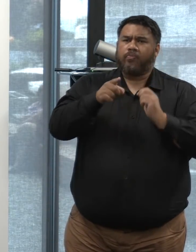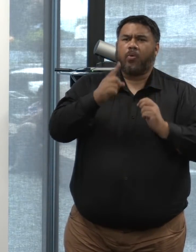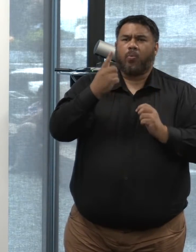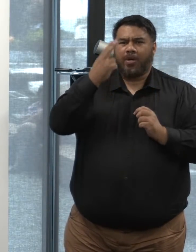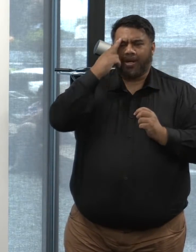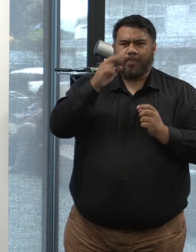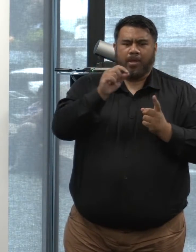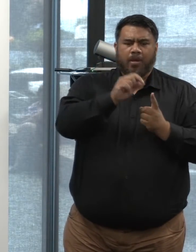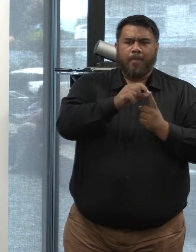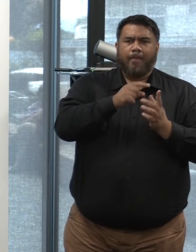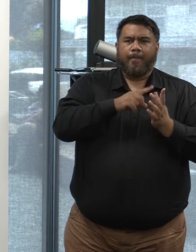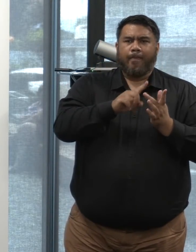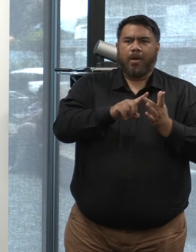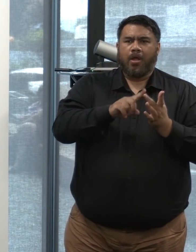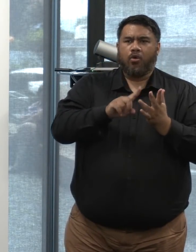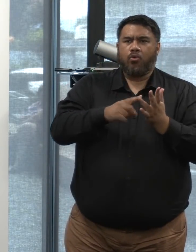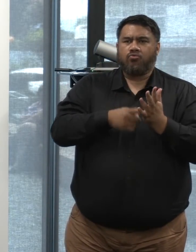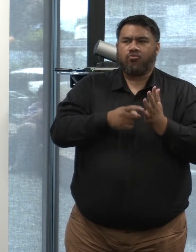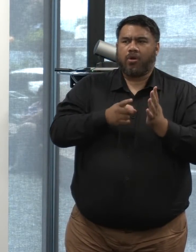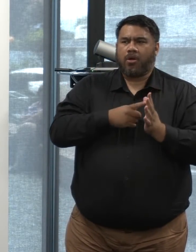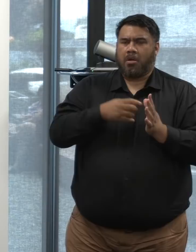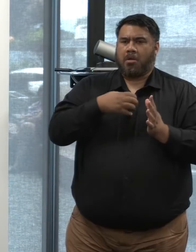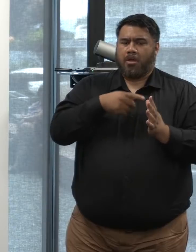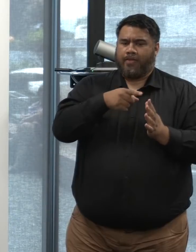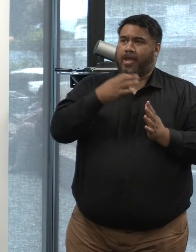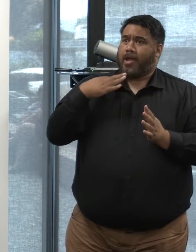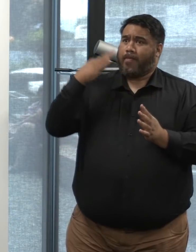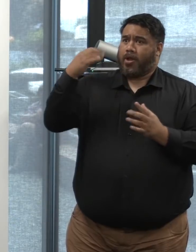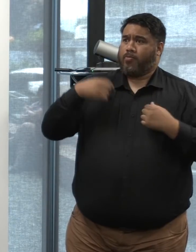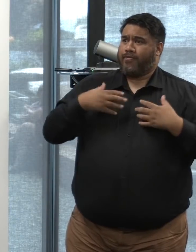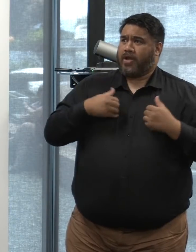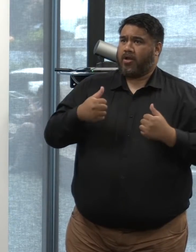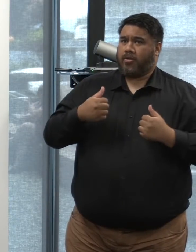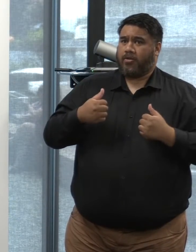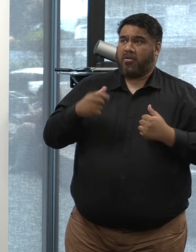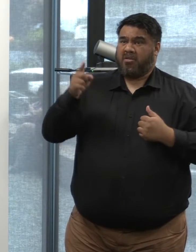Happy to take a specific